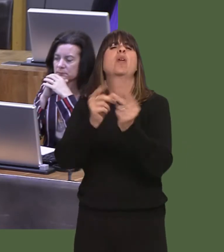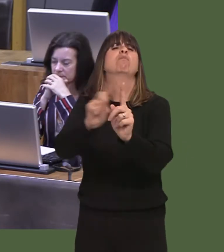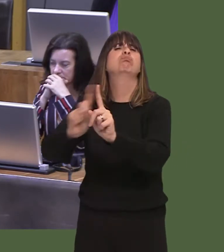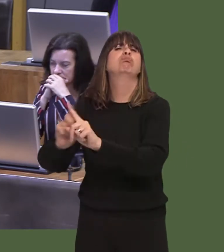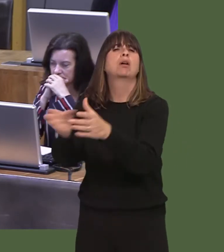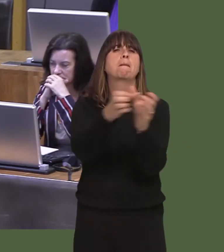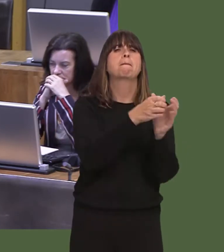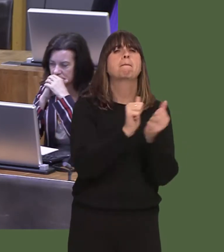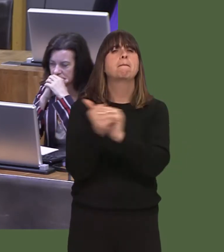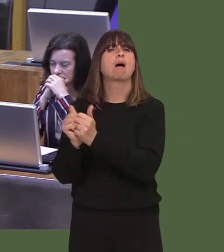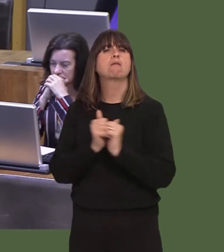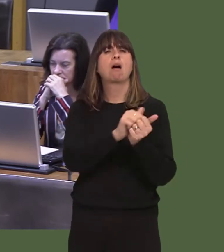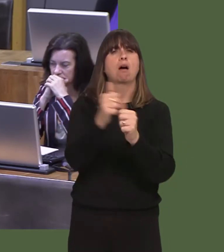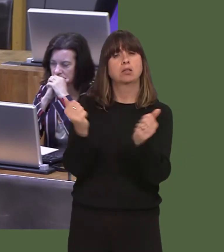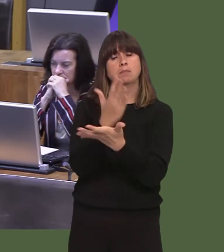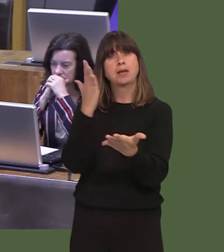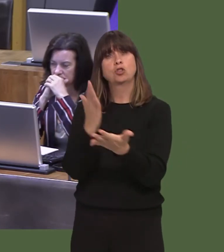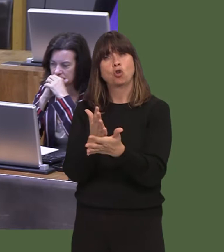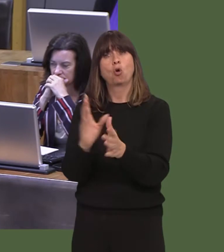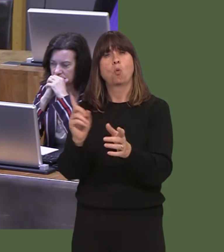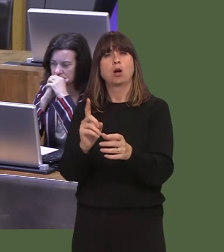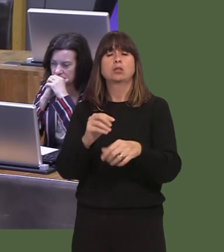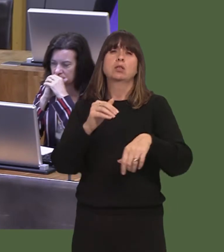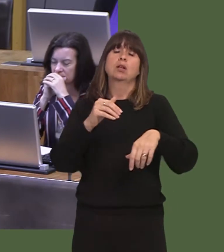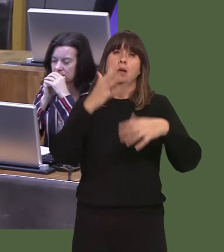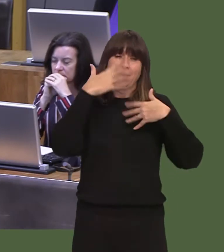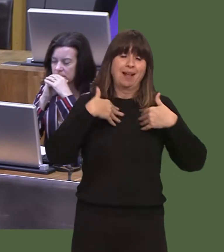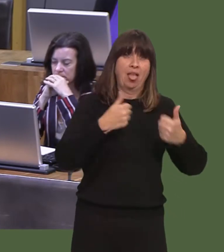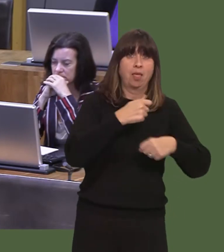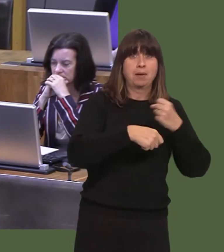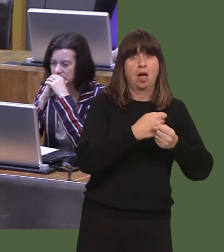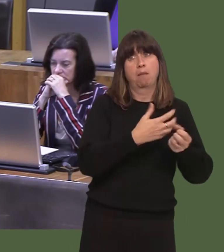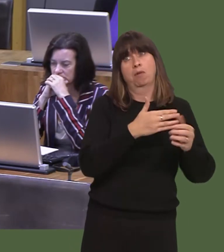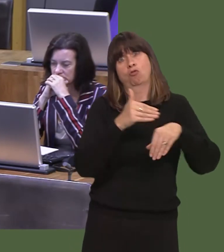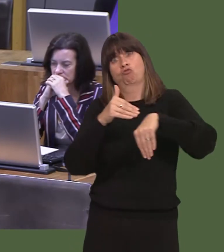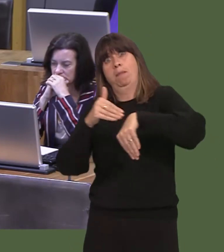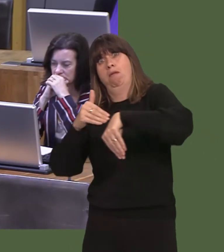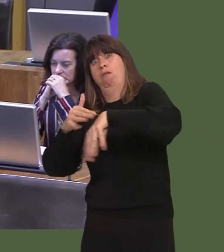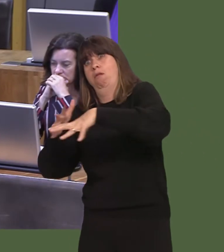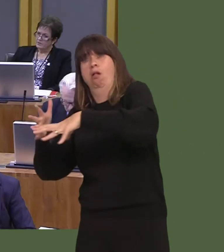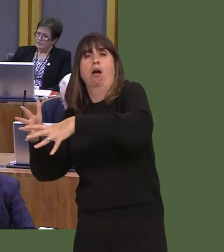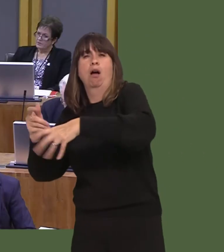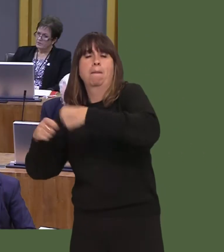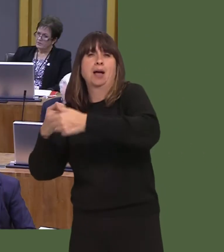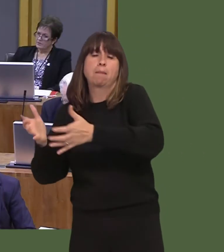sure that people are steered away from the criminal justice system and towards a service that is more appropriate to them.